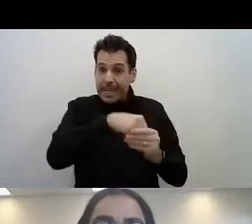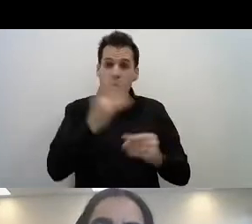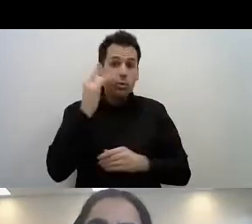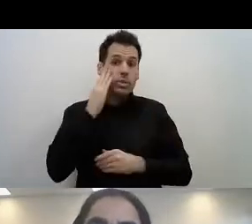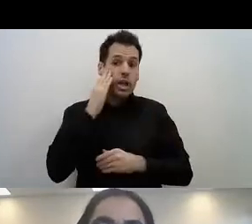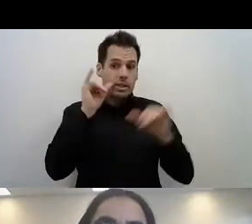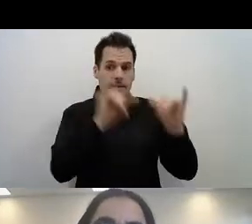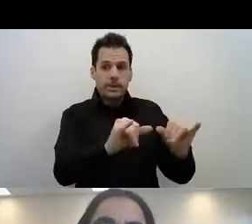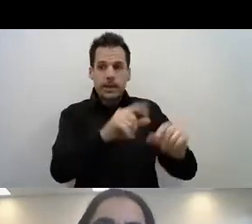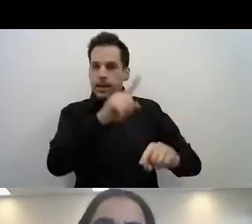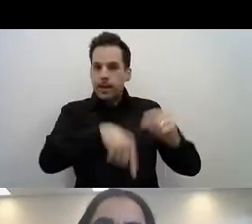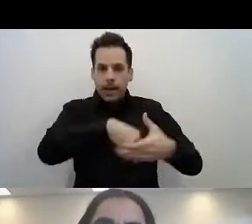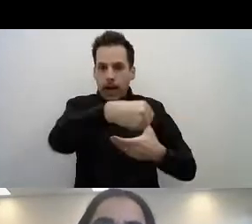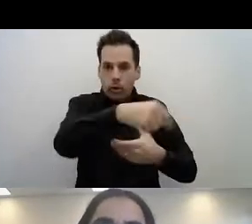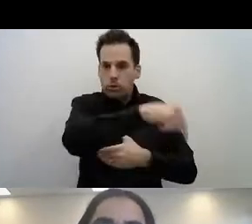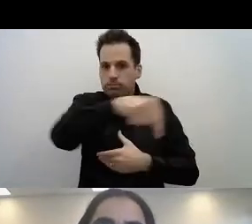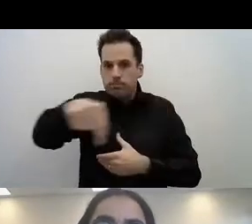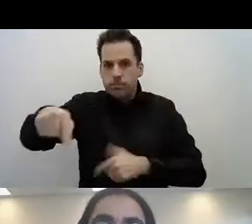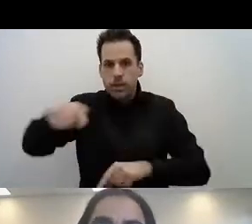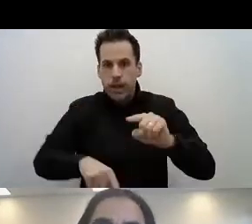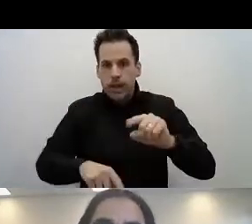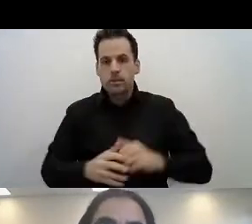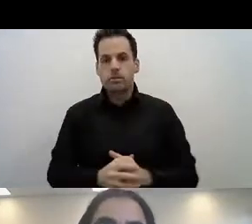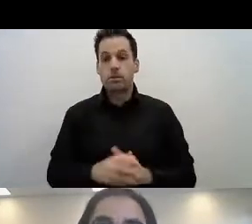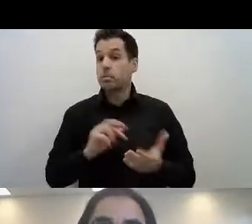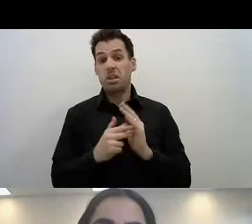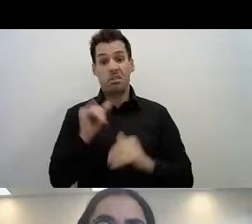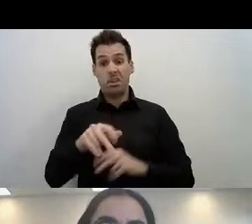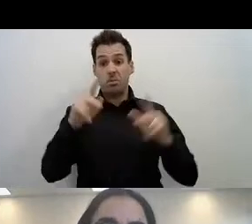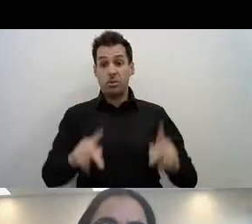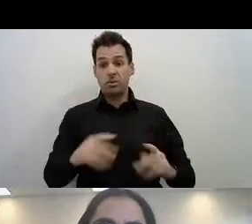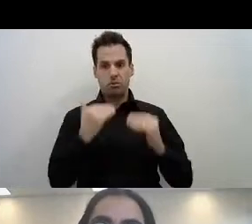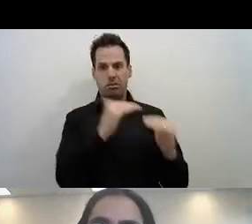limiting the complainant's access to common areas including the pool area where